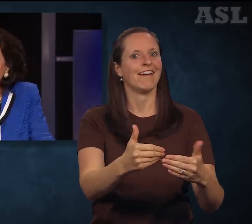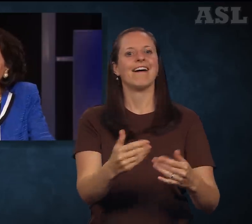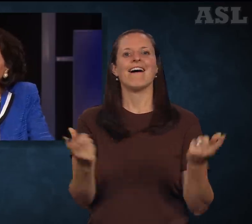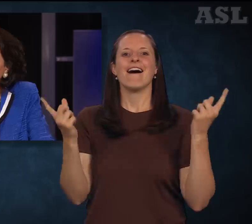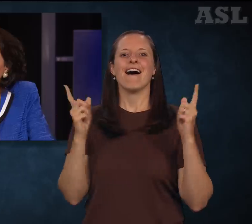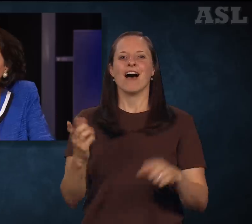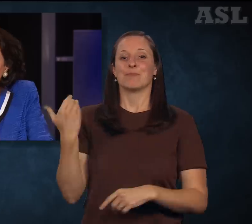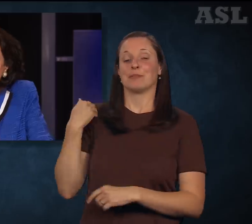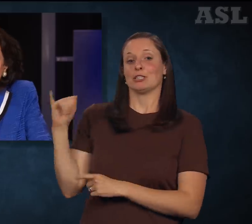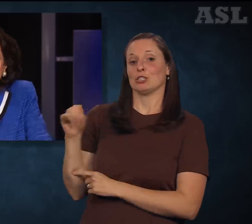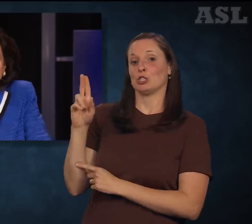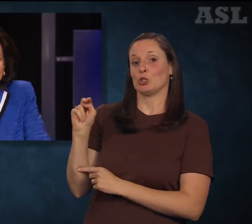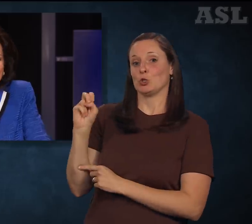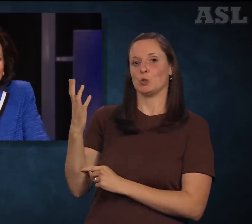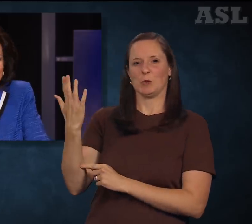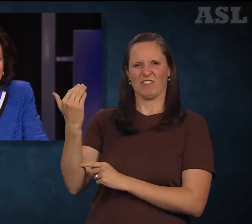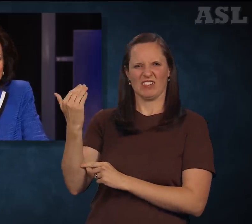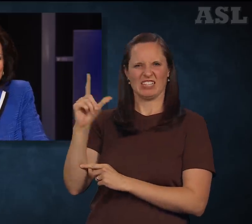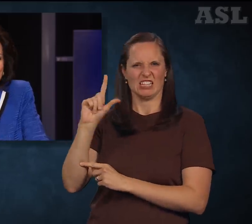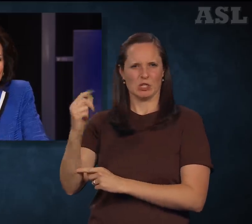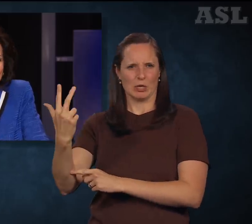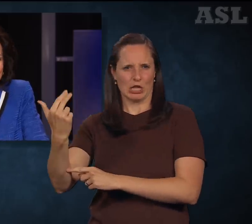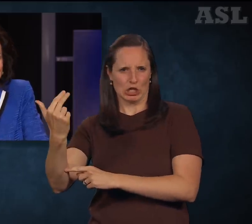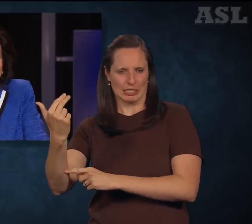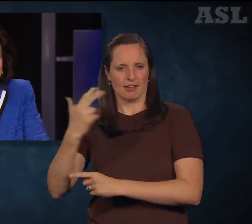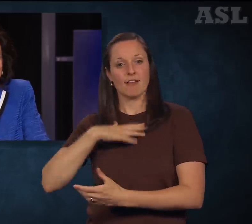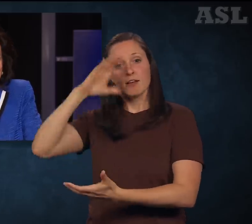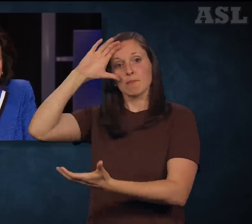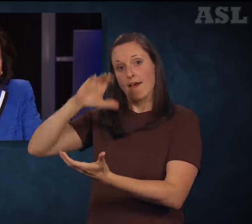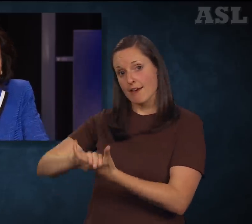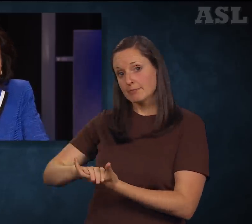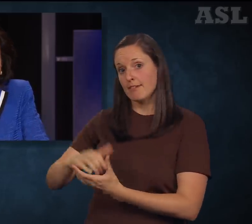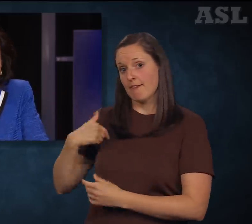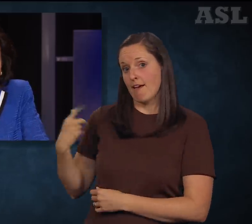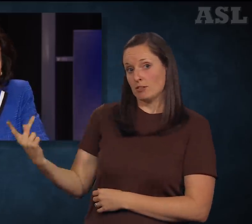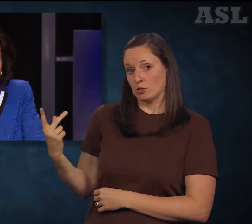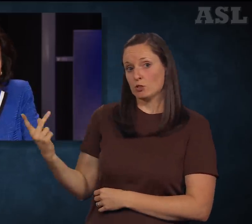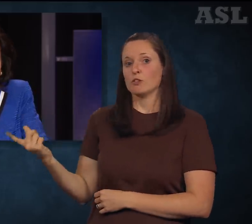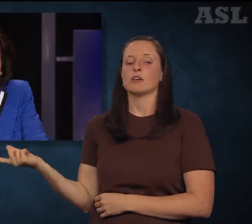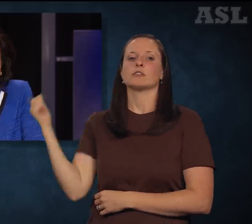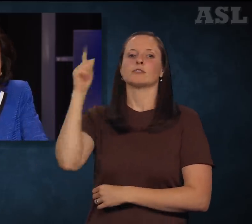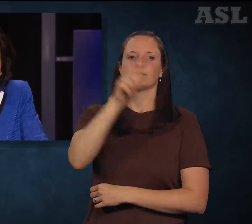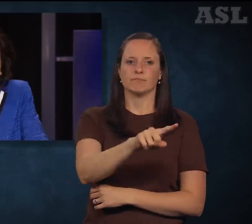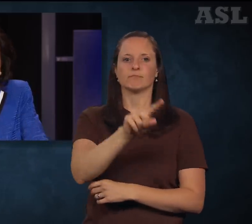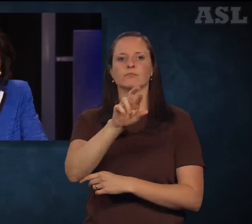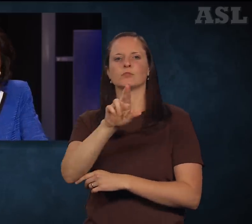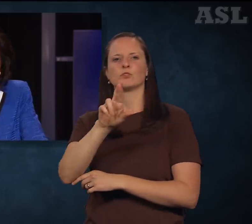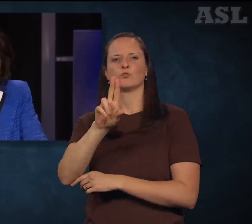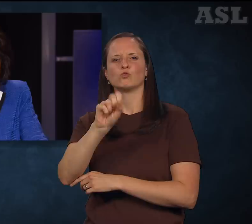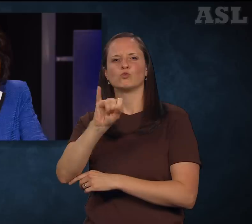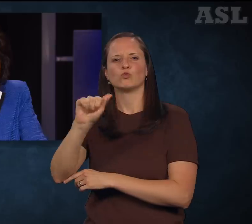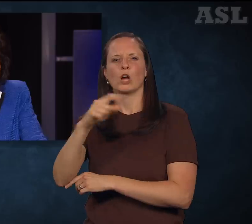THIS TRUTH BECAME A REALITY